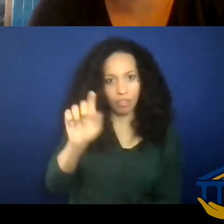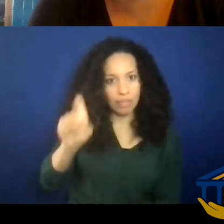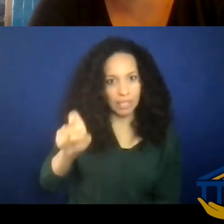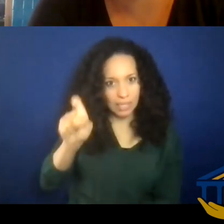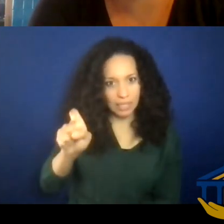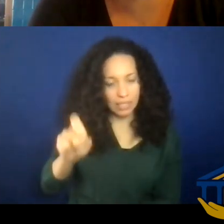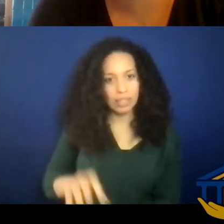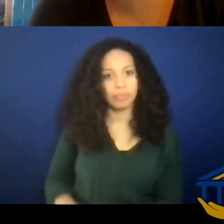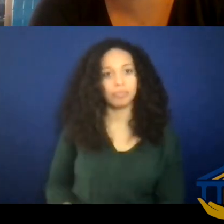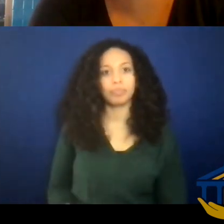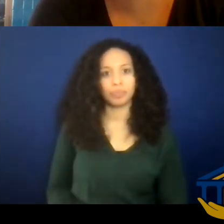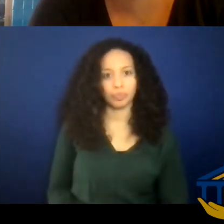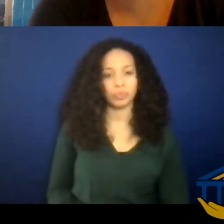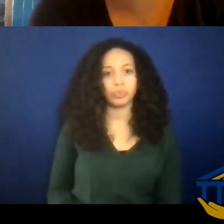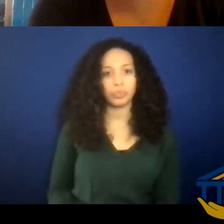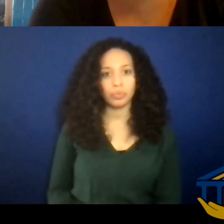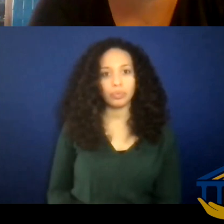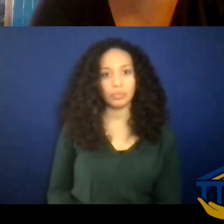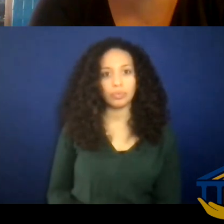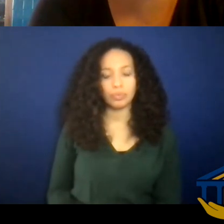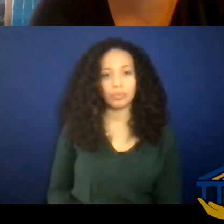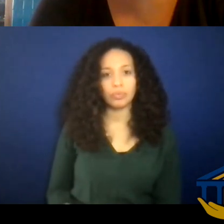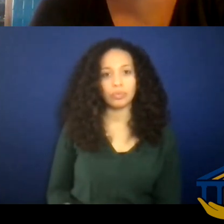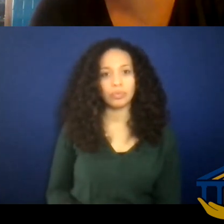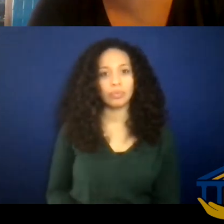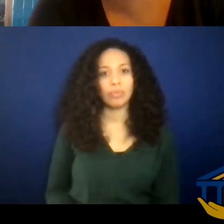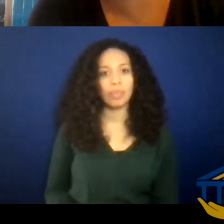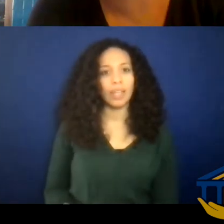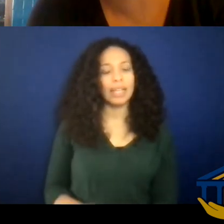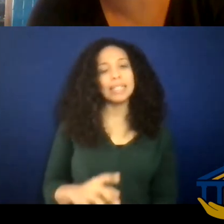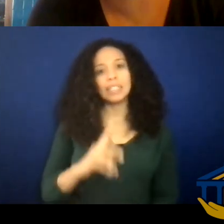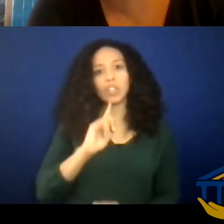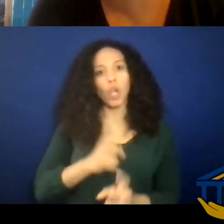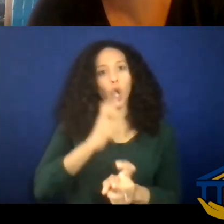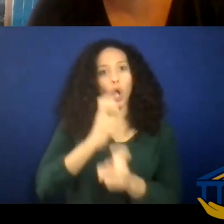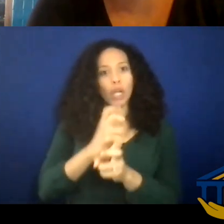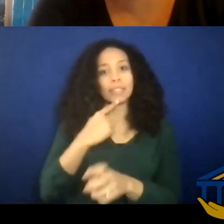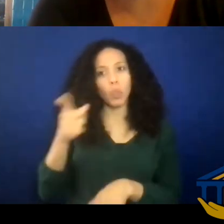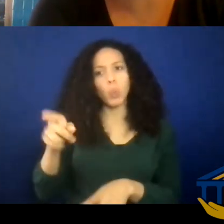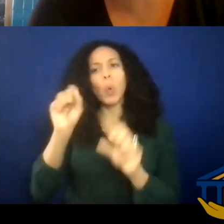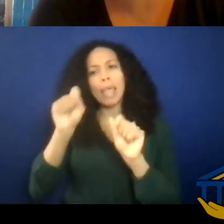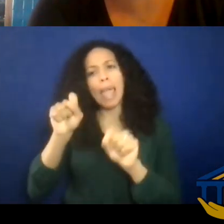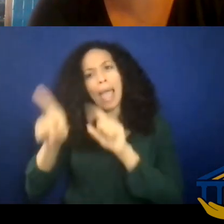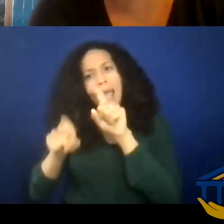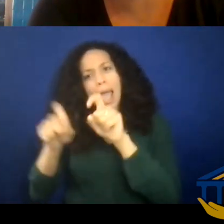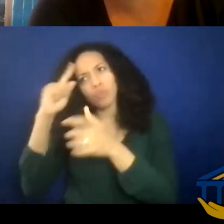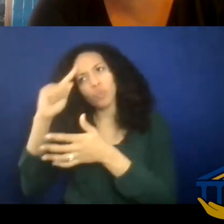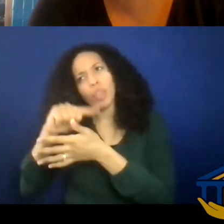very hard to say. You can ask for this, but you can't ask for that. It's impossible to draw those